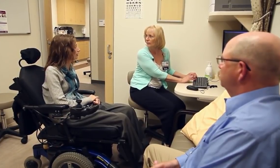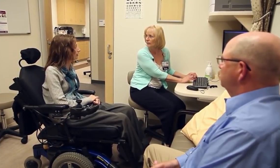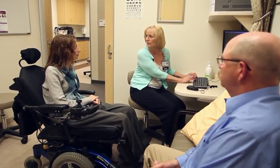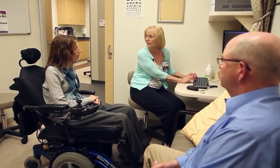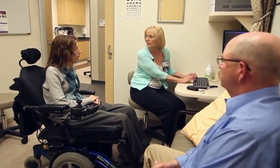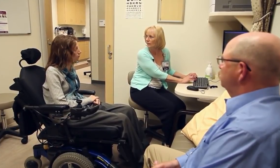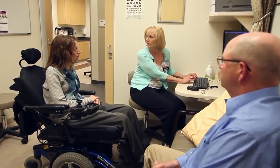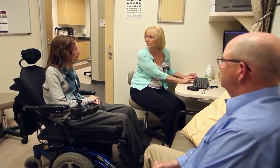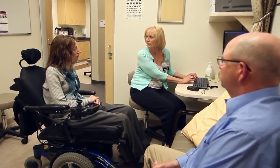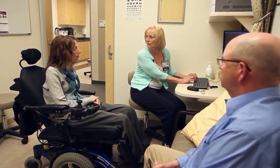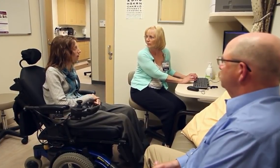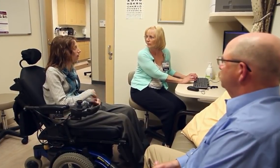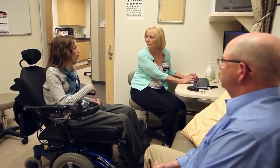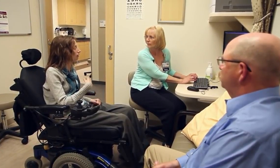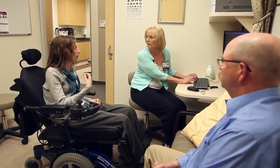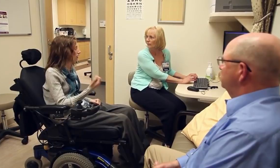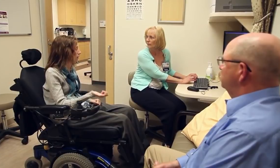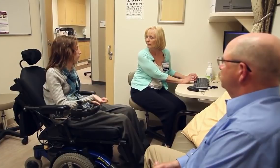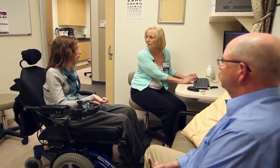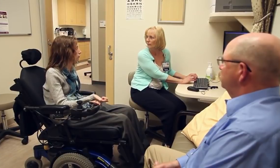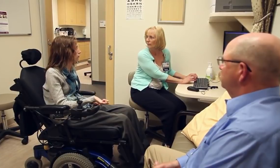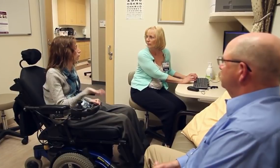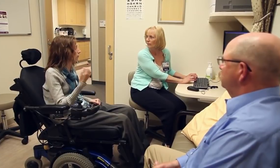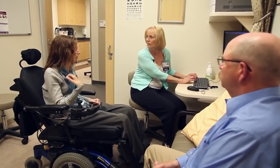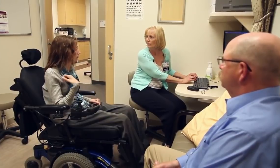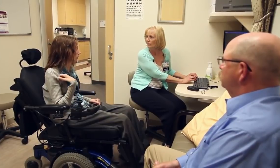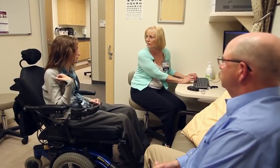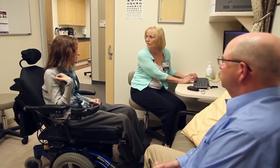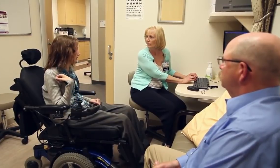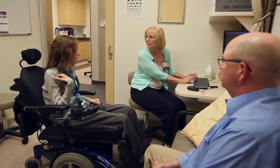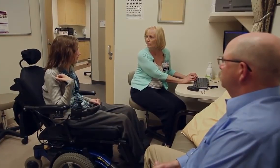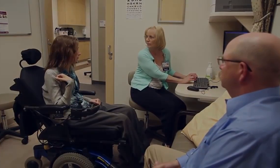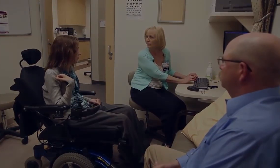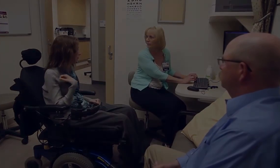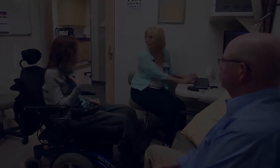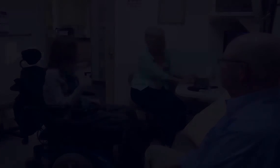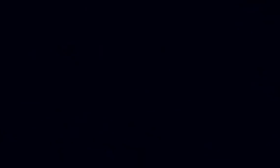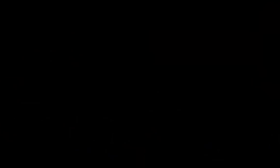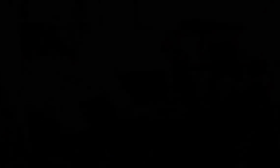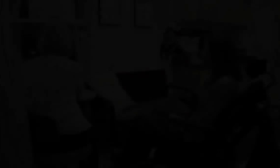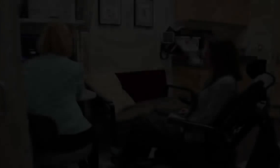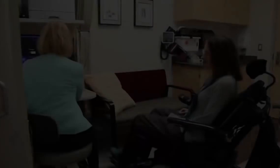he can also be a help to transfer me to the exam table.